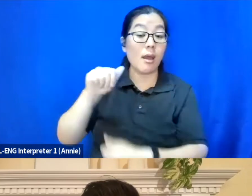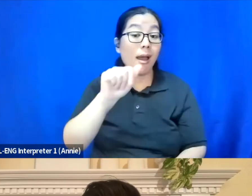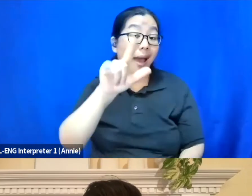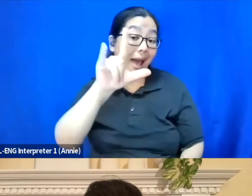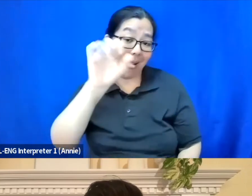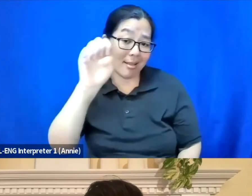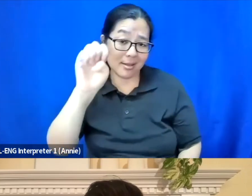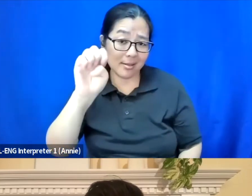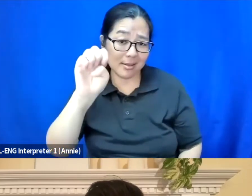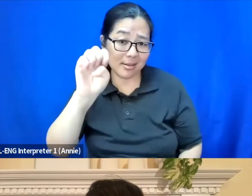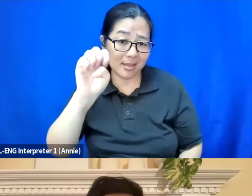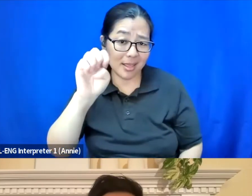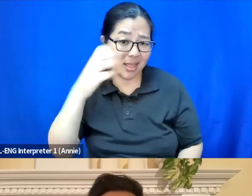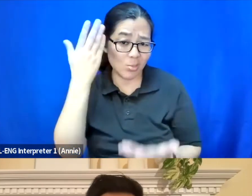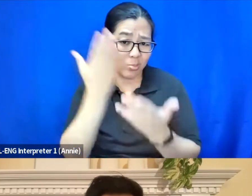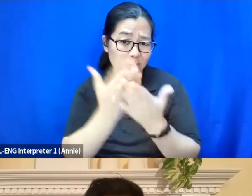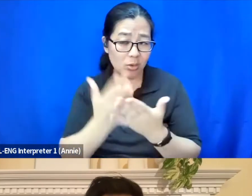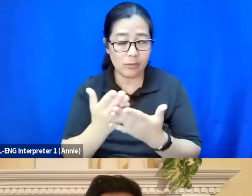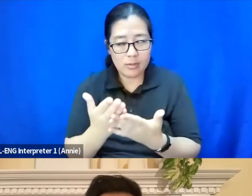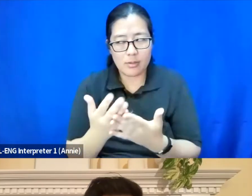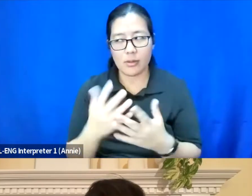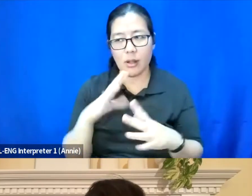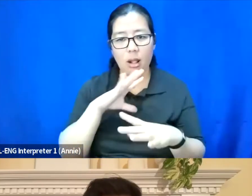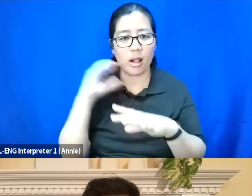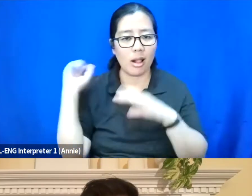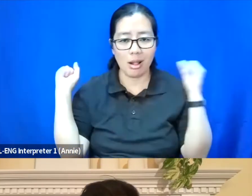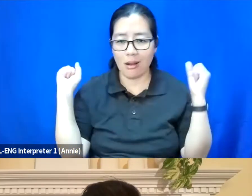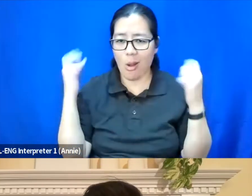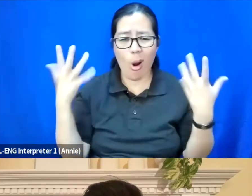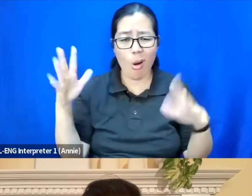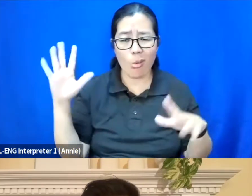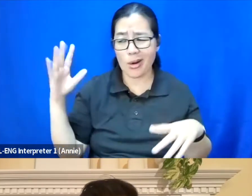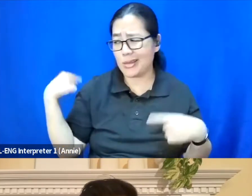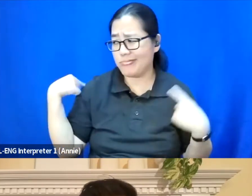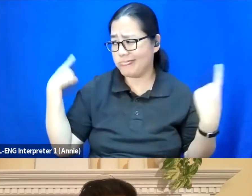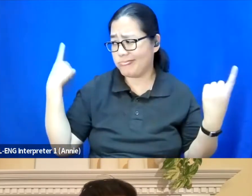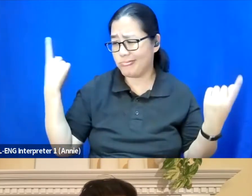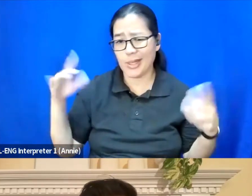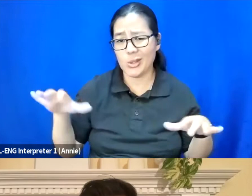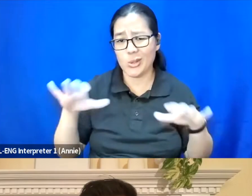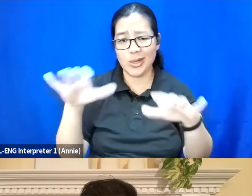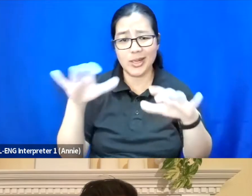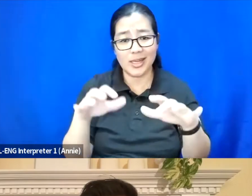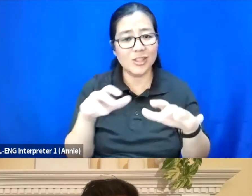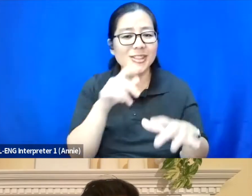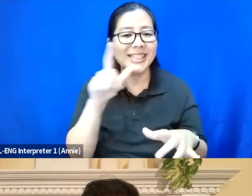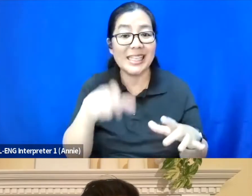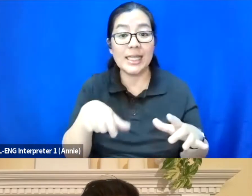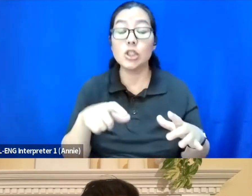And so it was always important to me to -- to -- to have my voice be very direct, to the point,